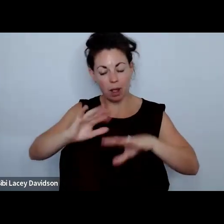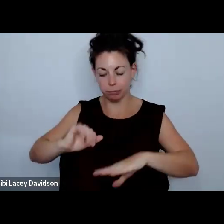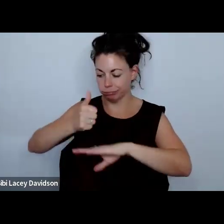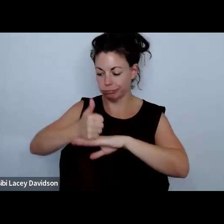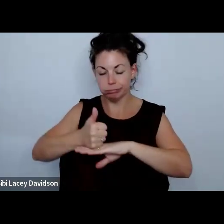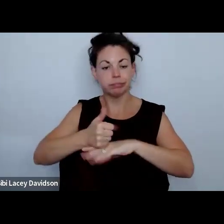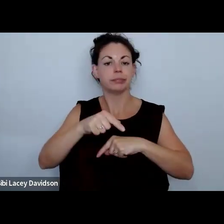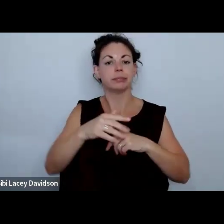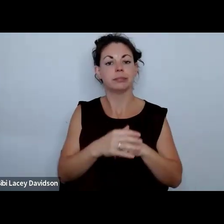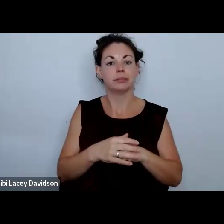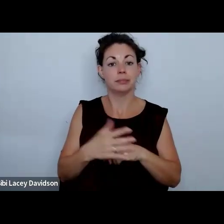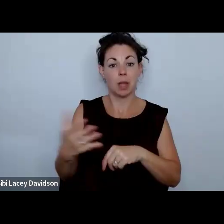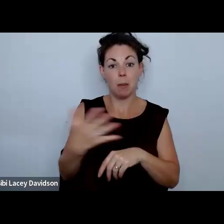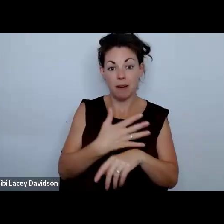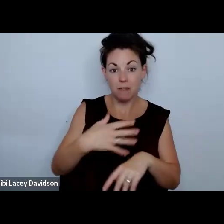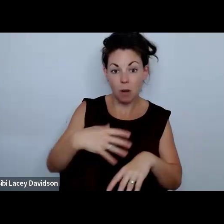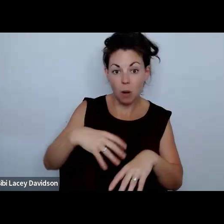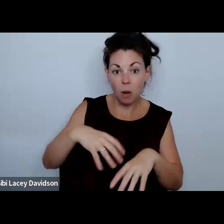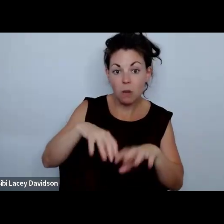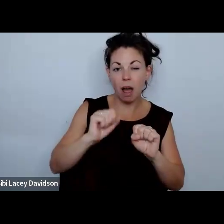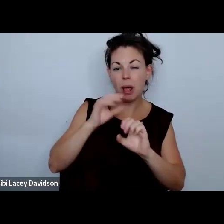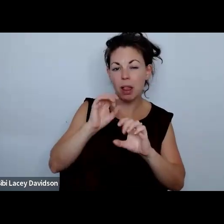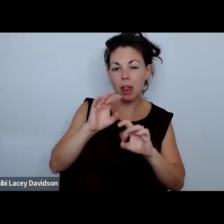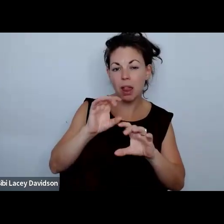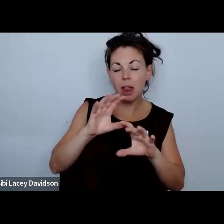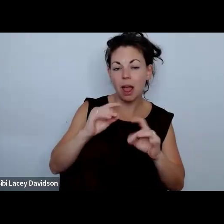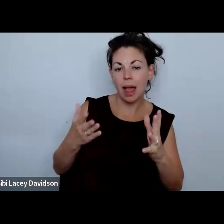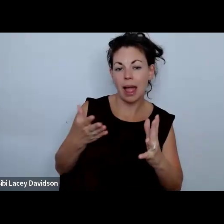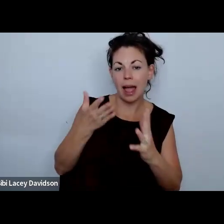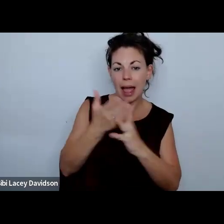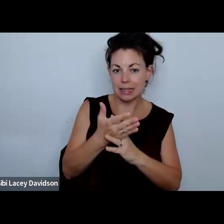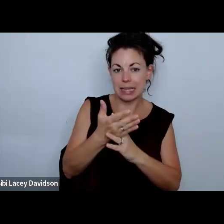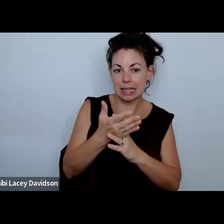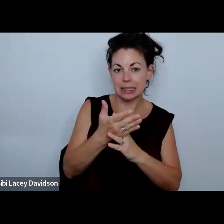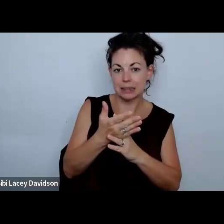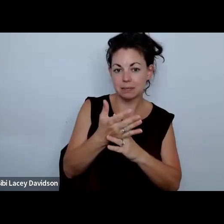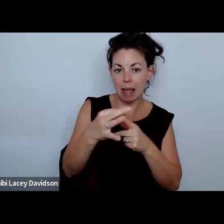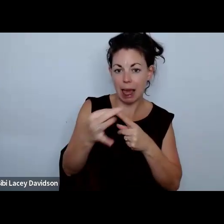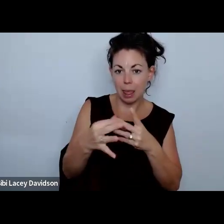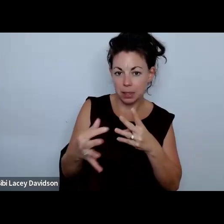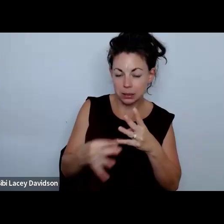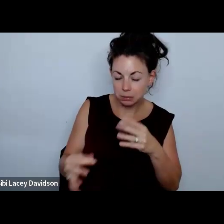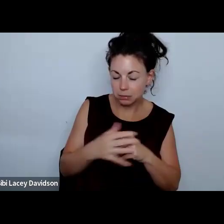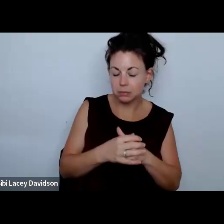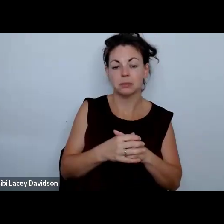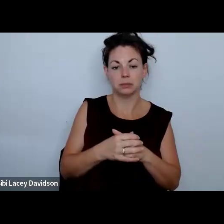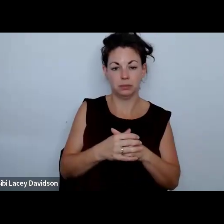on the call. So if you need to use BSL, they should be pinned for you. And hopefully you're,